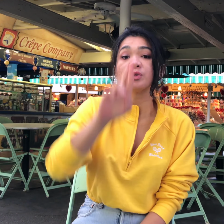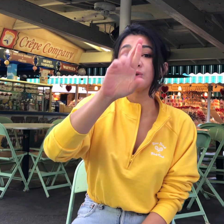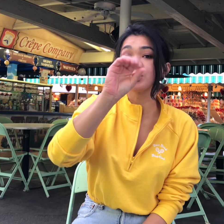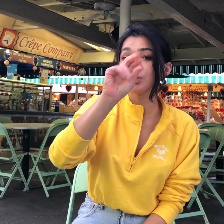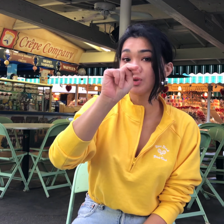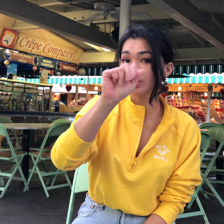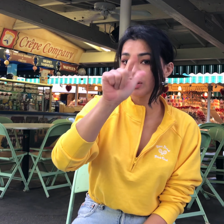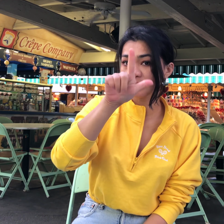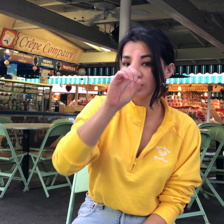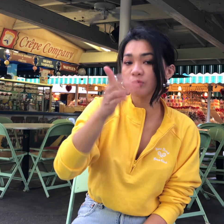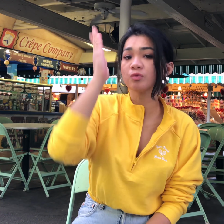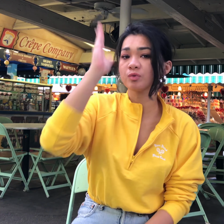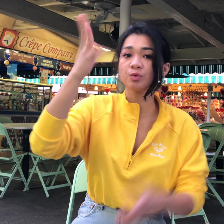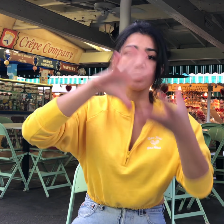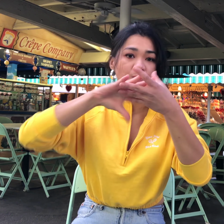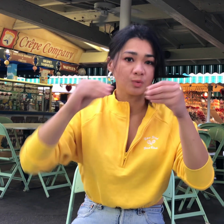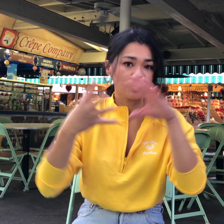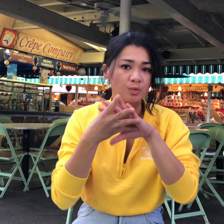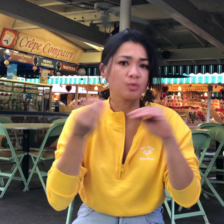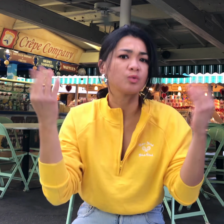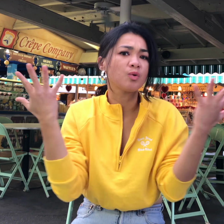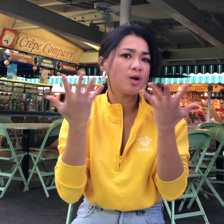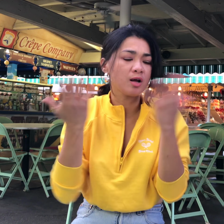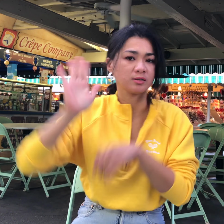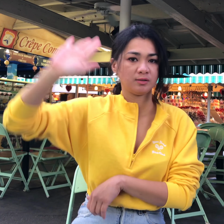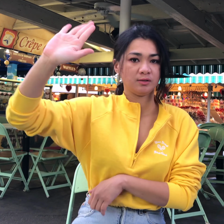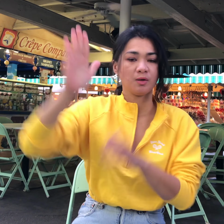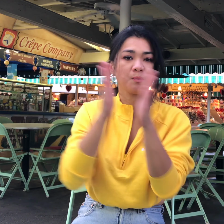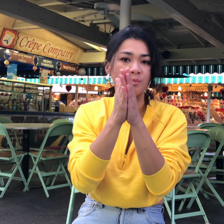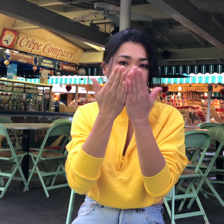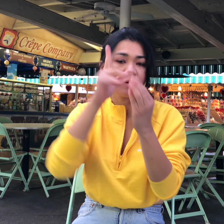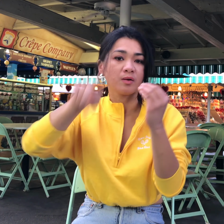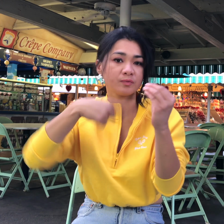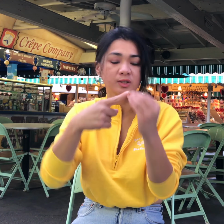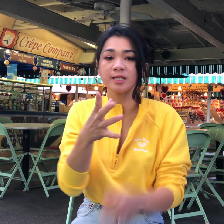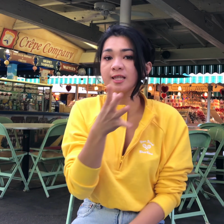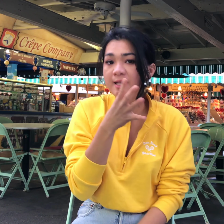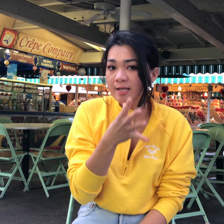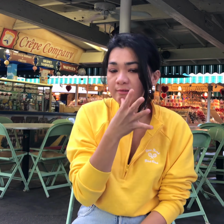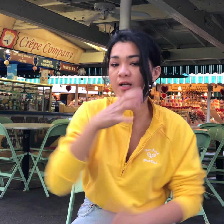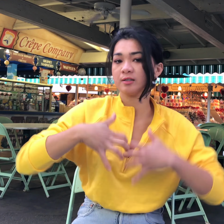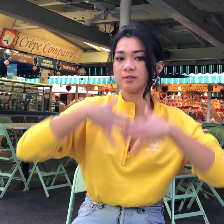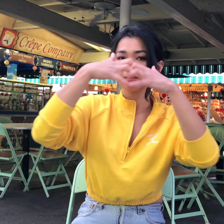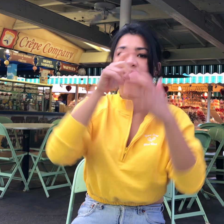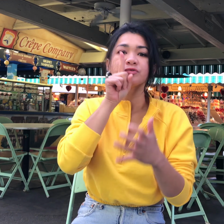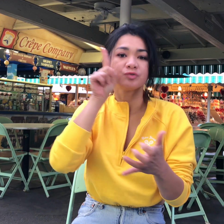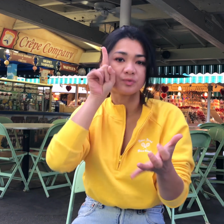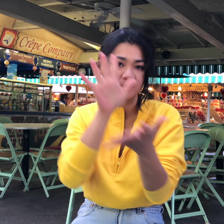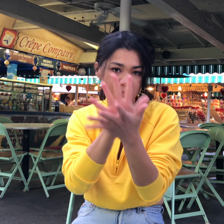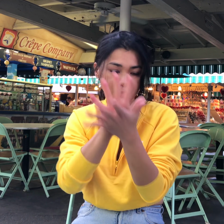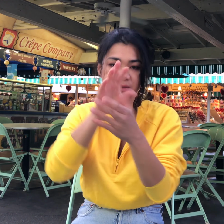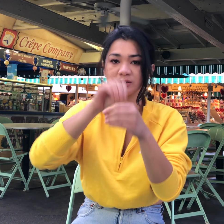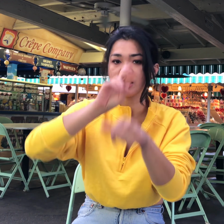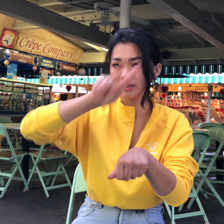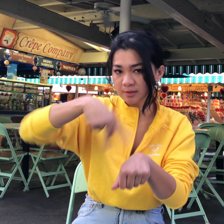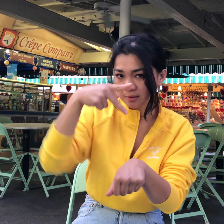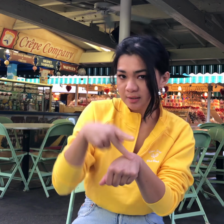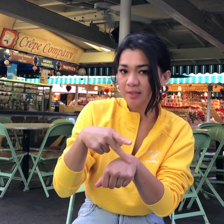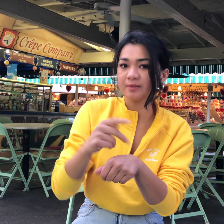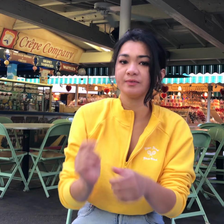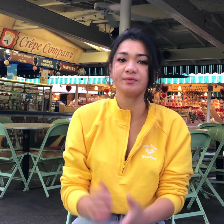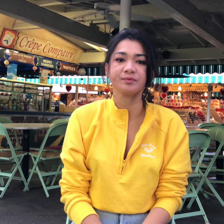Ronald will share details about his book. It's about how his mother helped establishing a deaf education system in the Philippines.